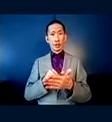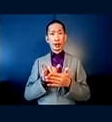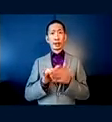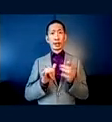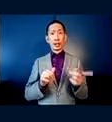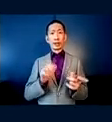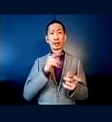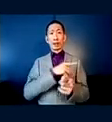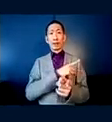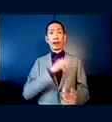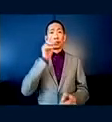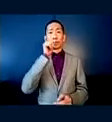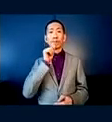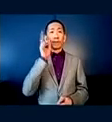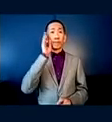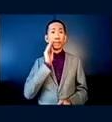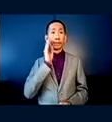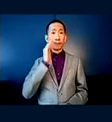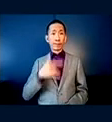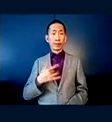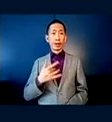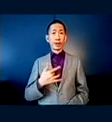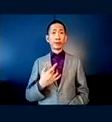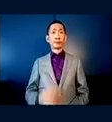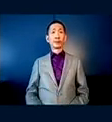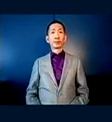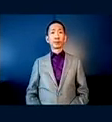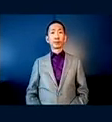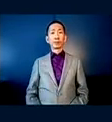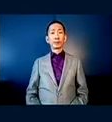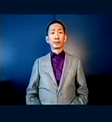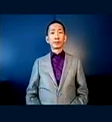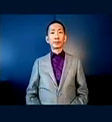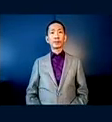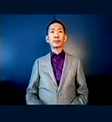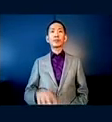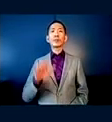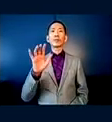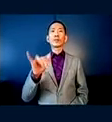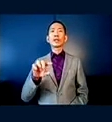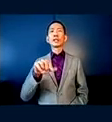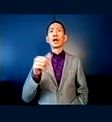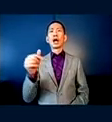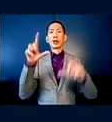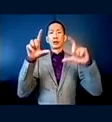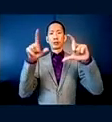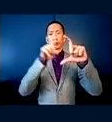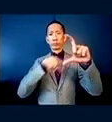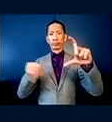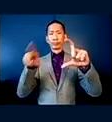DISCRIMINATION THAT THE PATIENT MAY FEEL. NEXT SLIDE. AND THIS IS SOMETHING I'VE BEEN WORKING ON FOR A BIT.